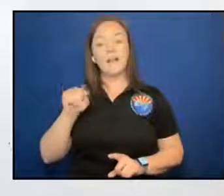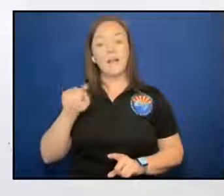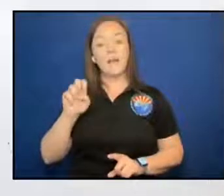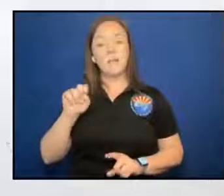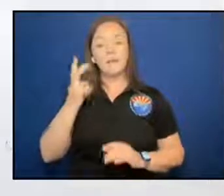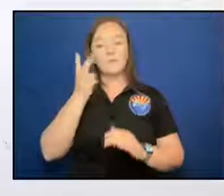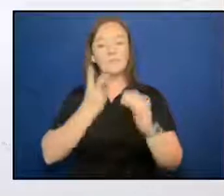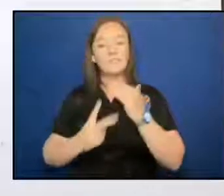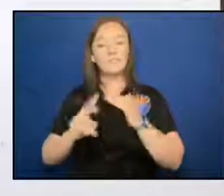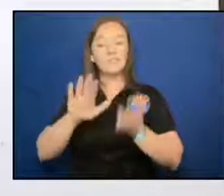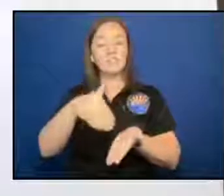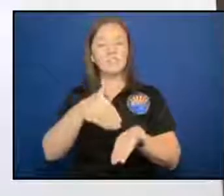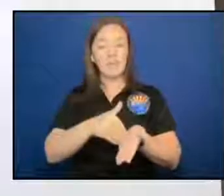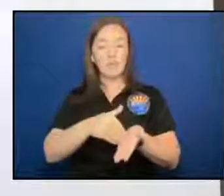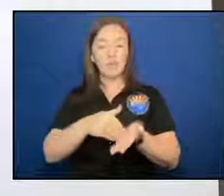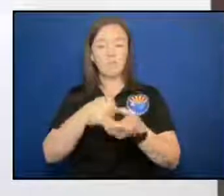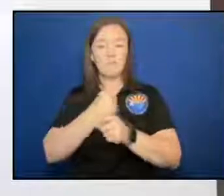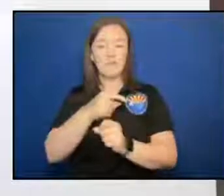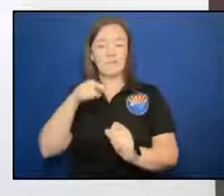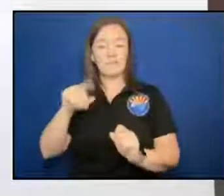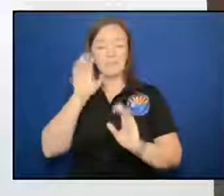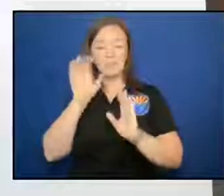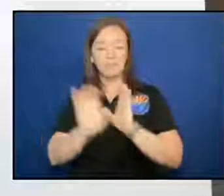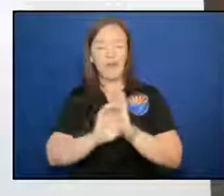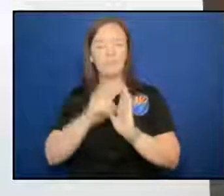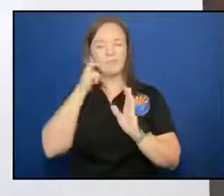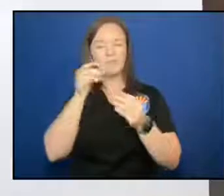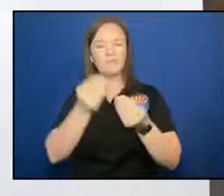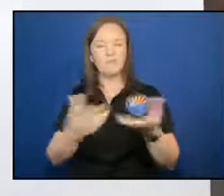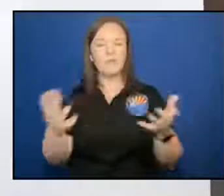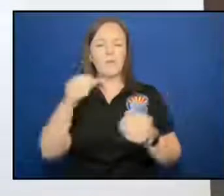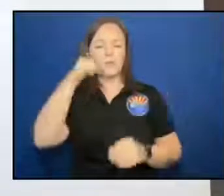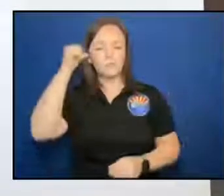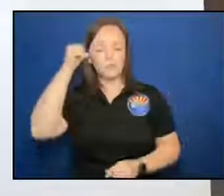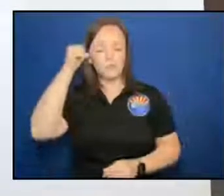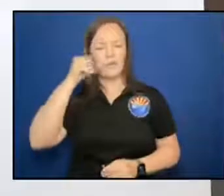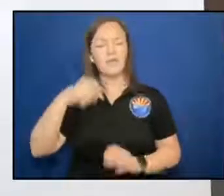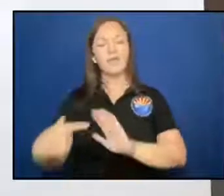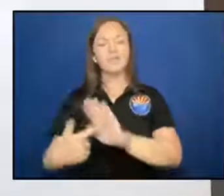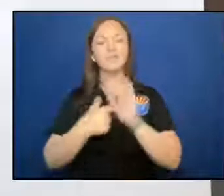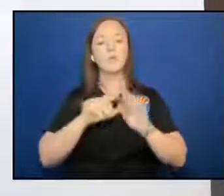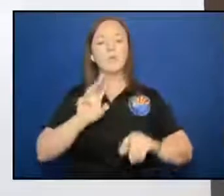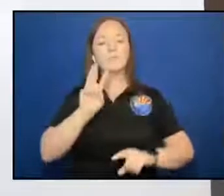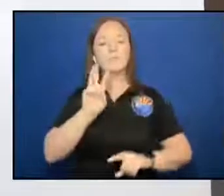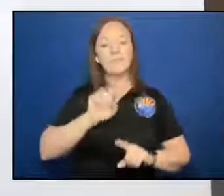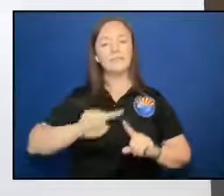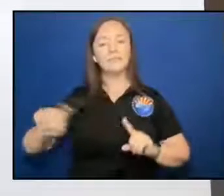AND SO, THIS IS AN IMAGE OF A FUTURE RADAR, AND SO WHAT THE MODELS ARE DOING IS SHOWING WHAT THE MODEL IS